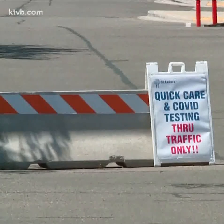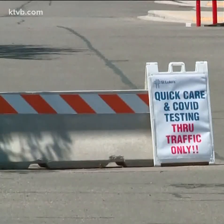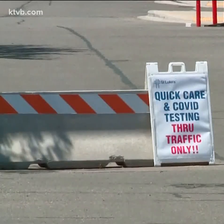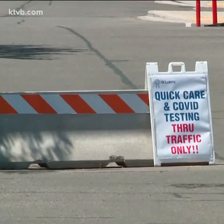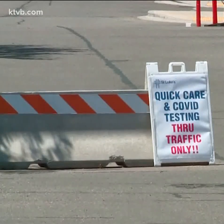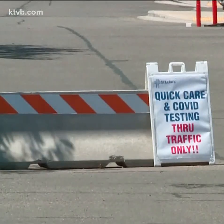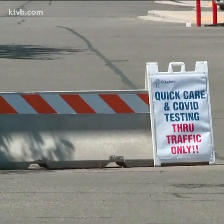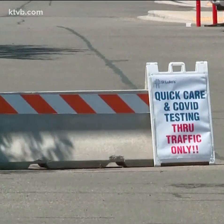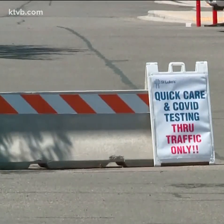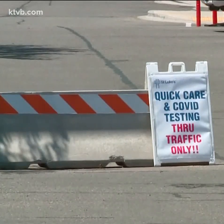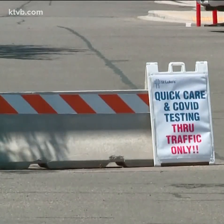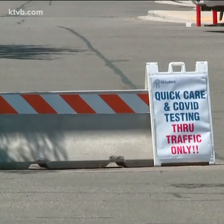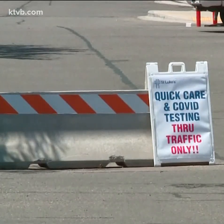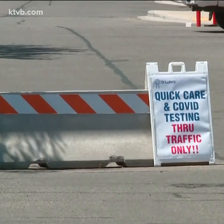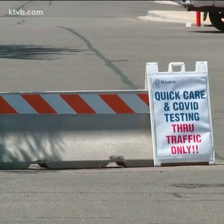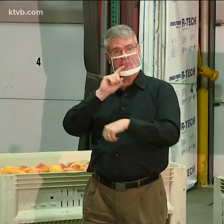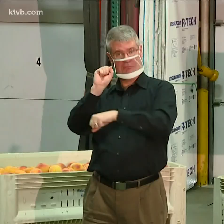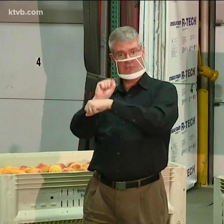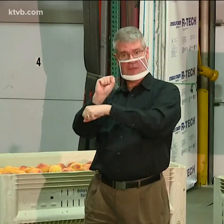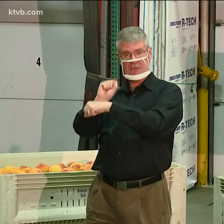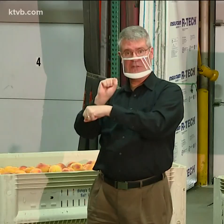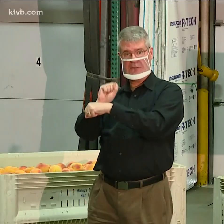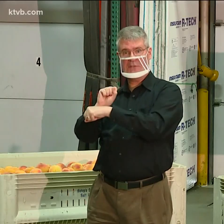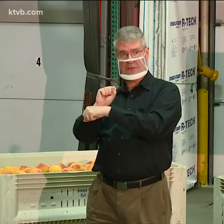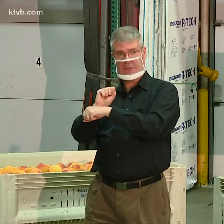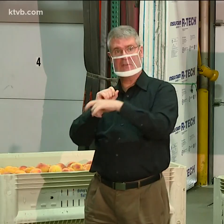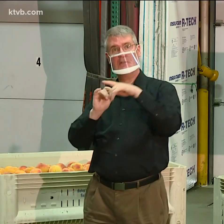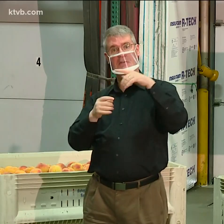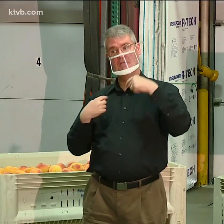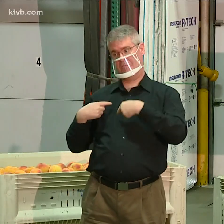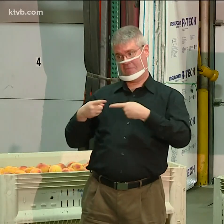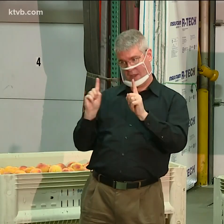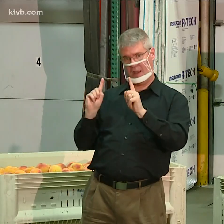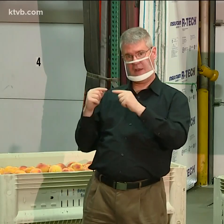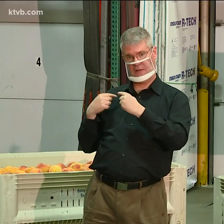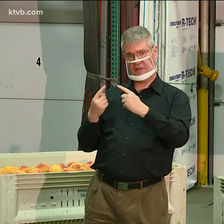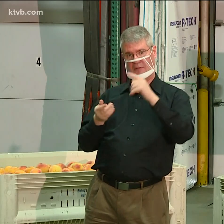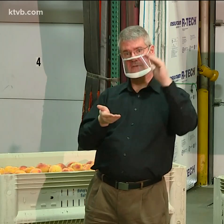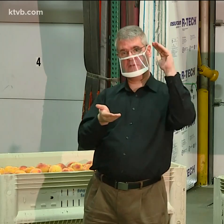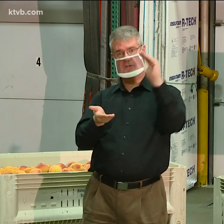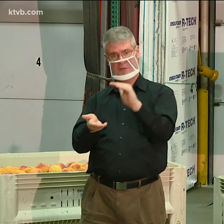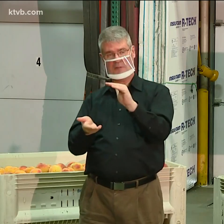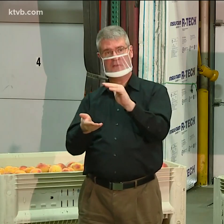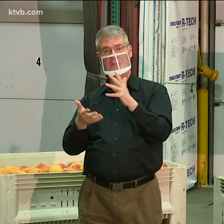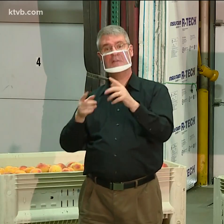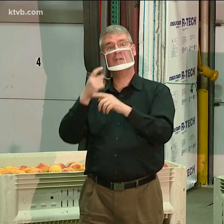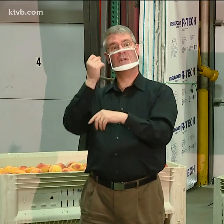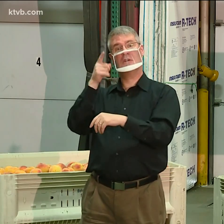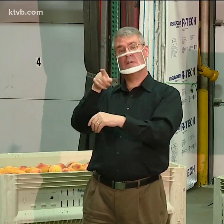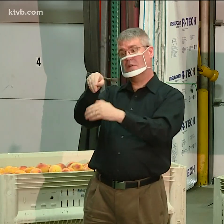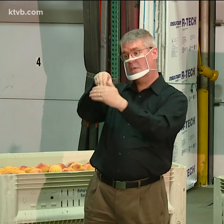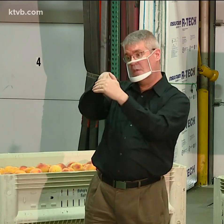DOWNWARD TRENDS IN OVERALL CONFIRMED CASES, TEST POSITIVTY OVERALL CONFIRMED CASES, TEST POSITIVTY OVERALL CONFIRMED CASES, TEST POSITIVTY RATES OVERALL CONFIRMED CASES, TEST POSITIVTY RATES AND OVERALL CONFIRMED CASES, TEST POSITIVTY RATES AND EMERGENCY CASES, TEST POSITIVTY RATES AND EMERGENCY CASES, TEST POSITIVTY RATES AND EMERGENCY DEPARTMENT CASES, TEST POSITIVTY RATES AND EMERGENCY DEPARTMENT VISITS CASES, TEST POSITIVTY RATES AND EMERGENCY DEPARTMENT VISITS WITH RATES AND EMERGENCY DEPARTMENT VISITS WITH RATES AND EMERGENCY DEPARTMENT VISITS WITH PATIENTS RATES AND EMERGENCY DEPARTMENT VISITS WITH PATIENTS WITH RATES AND EMERGENCY DEPARTMENT VISITS WITH PATIENTS WITH COVID RATES AND EMERGENCY DEPARTMENT VISITS WITH PATIENTS WITH COVID LIKE DEPARTMENT VISITS WITH PATIENTS WITH COVID LIKE DEPARTMENT VISITS WITH PATIENTS WITH COVID LIKE ILLNESS. DEPARTMENT VISITS WITH PATIENTS WITH COVID LIKE ILLNESS. WE DEPARTMENT VISITS WITH PATIENTS WITH COVID LIKE ILLNESS. WE HAVE PATIENTS WITH COVID LIKE ILLNESS. WE HAVE PATIENTS WITH COVID LIKE ILLNESS. WE HAVE SUFFICIENT PATIENTS WITH COVID LIKE ILLNESS. WE HAVE SUFFICIENT VENTIALTORS, ILLNESS. WE HAVE SUFFICIENT VENTIALTORS, ILLNESS. WE HAVE SUFFICIENT VENTIALTORS, ICU ILLNESS. WE HAVE SUFFICIENT VENTIALTORS, ICU BEDS ILLNESS. WE HAVE SUFFICIENT VENTIALTORS, ICU BEDS AND ILLNESS. WE HAVE SUFFICIENT VENTIALTORS, ICU BEDS AND HOSPITAL SUFFICIENT VENTIALTORS, ICU BEDS AND HOSPITAL SUFFICIENT VENTIALTORS, ICU BEDS AND HOSPITAL PPE SUFFICIENT VENTIALTORS, ICU BEDS AND HOSPITAL PPE STATEWIDE.